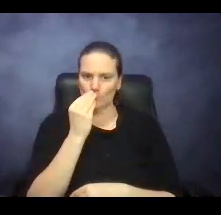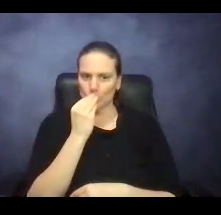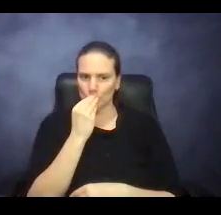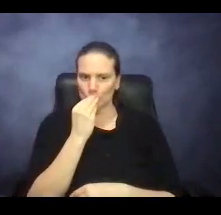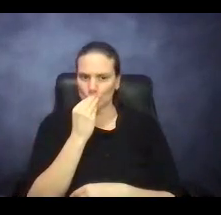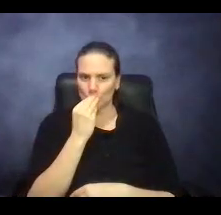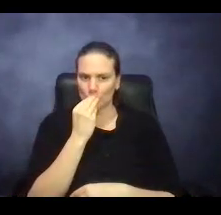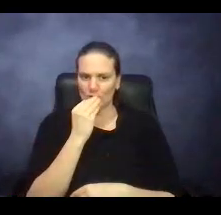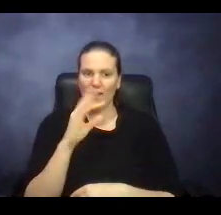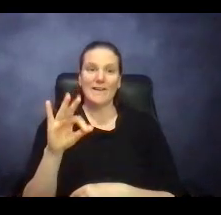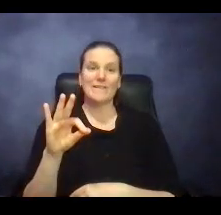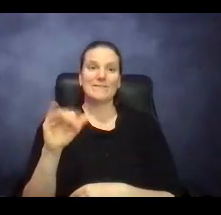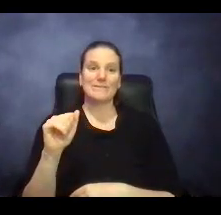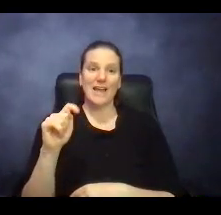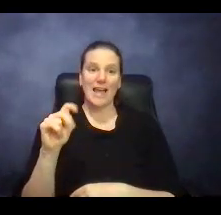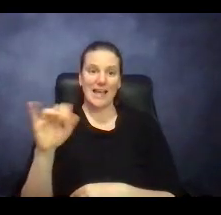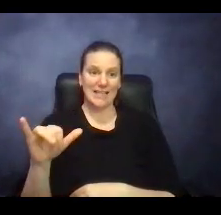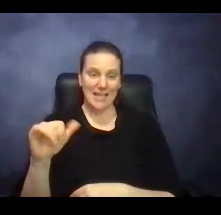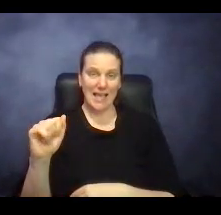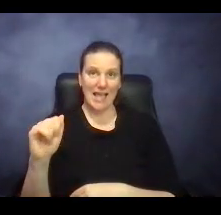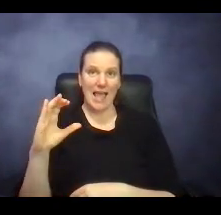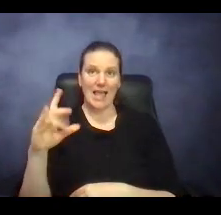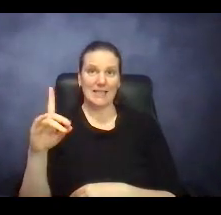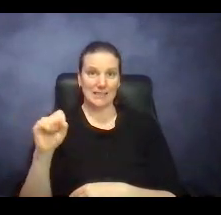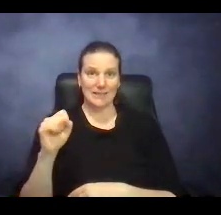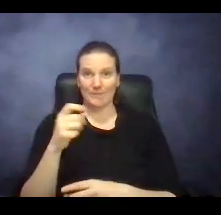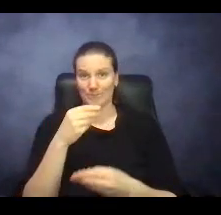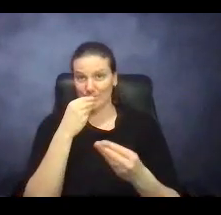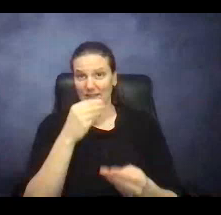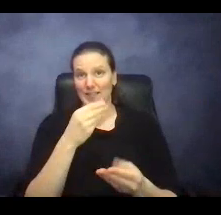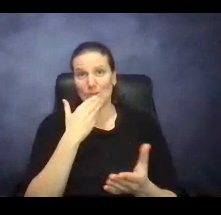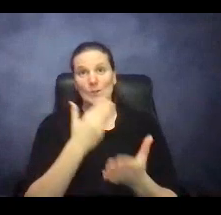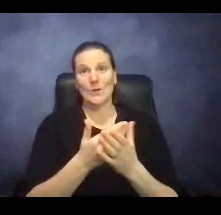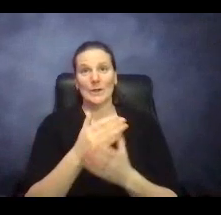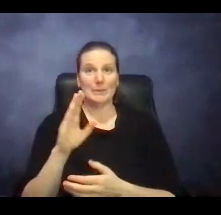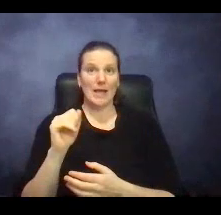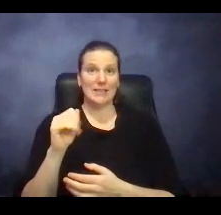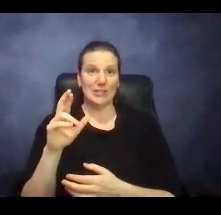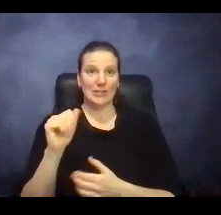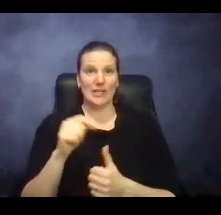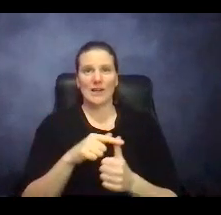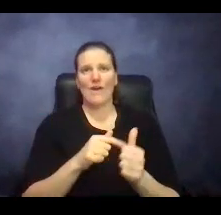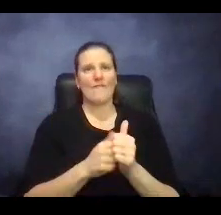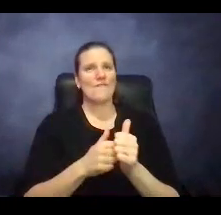which short chain fatty acids, which feed your good bacteria. You wanna avoid all the ultra processed foods.